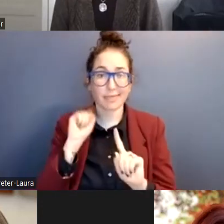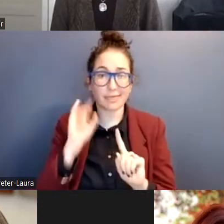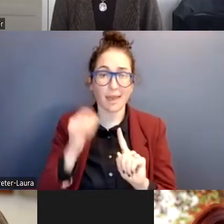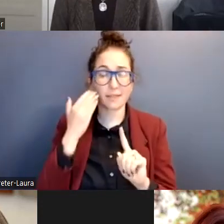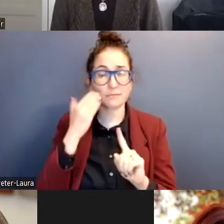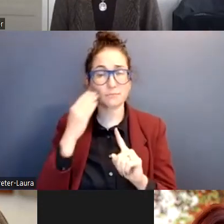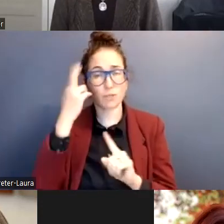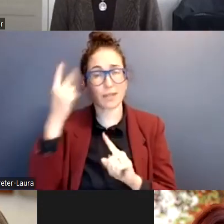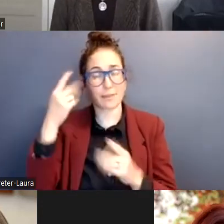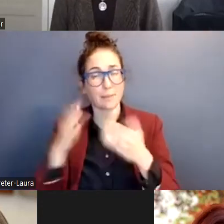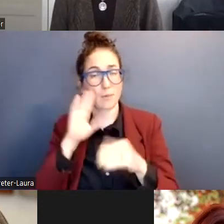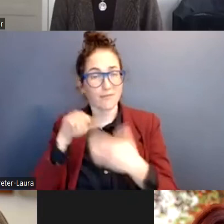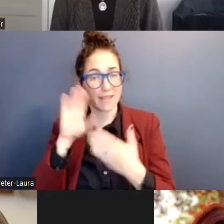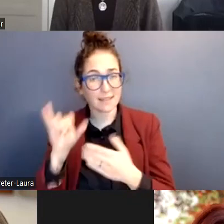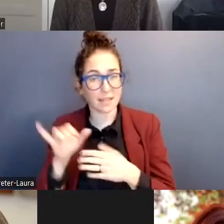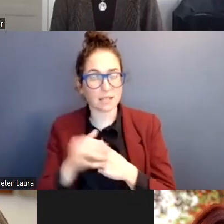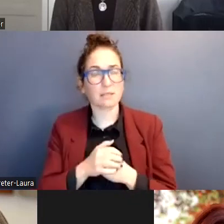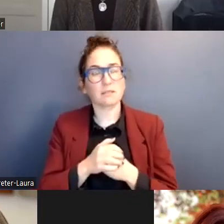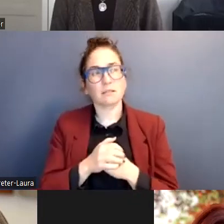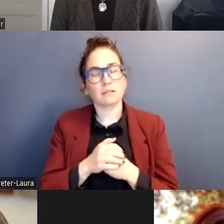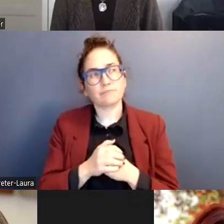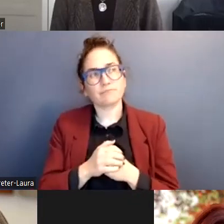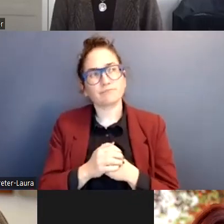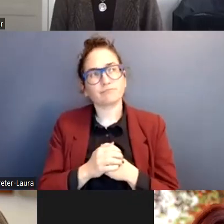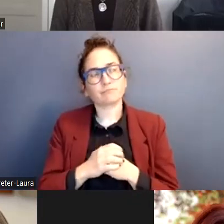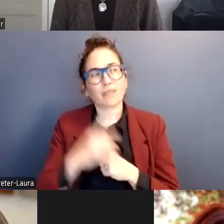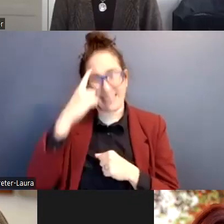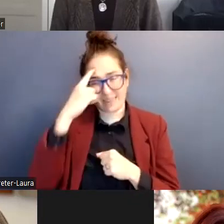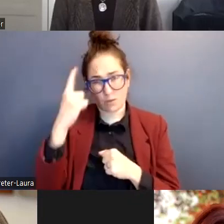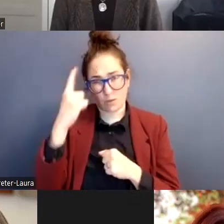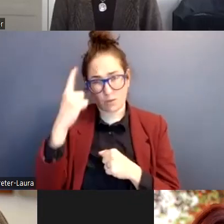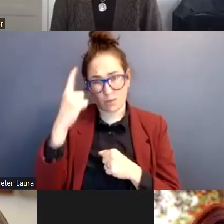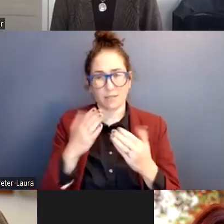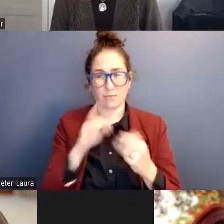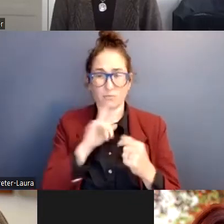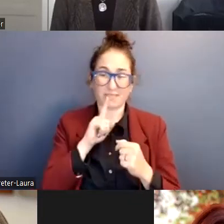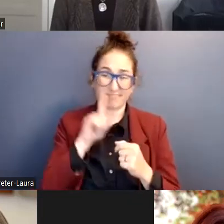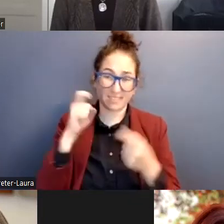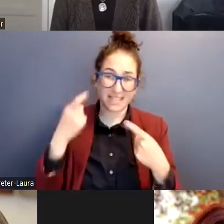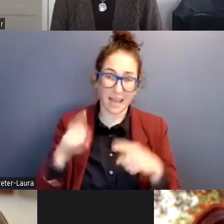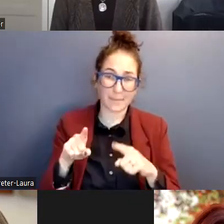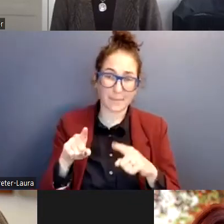faced. Because I think one of the things that needs to happen is as people move towards the